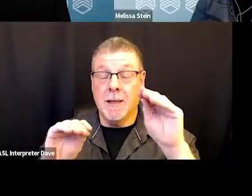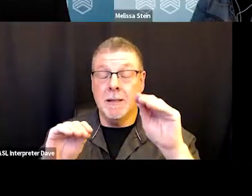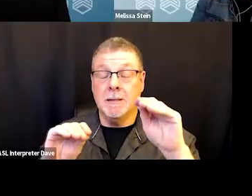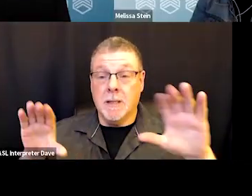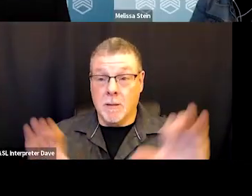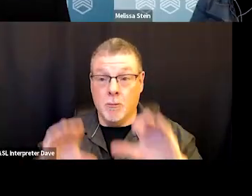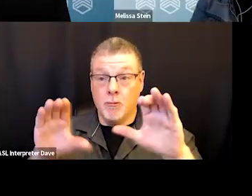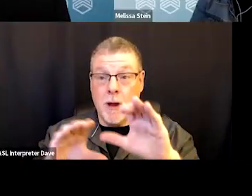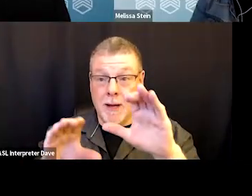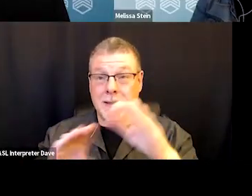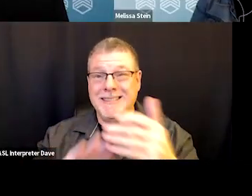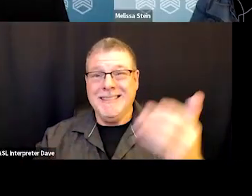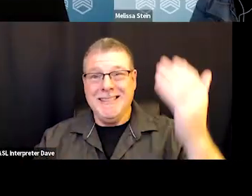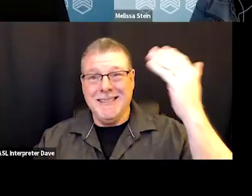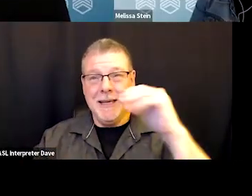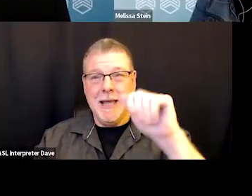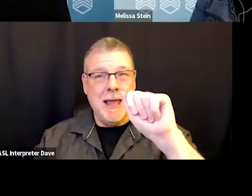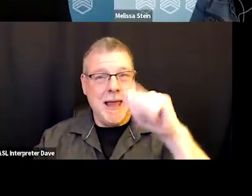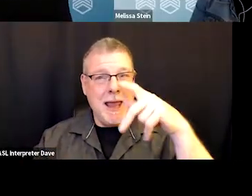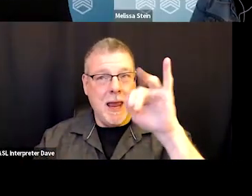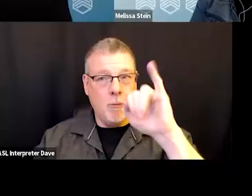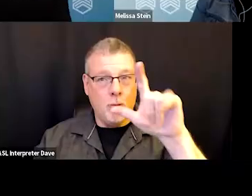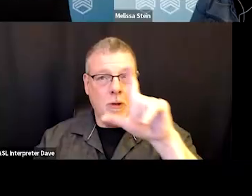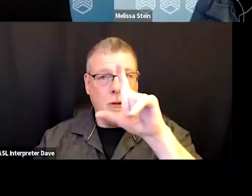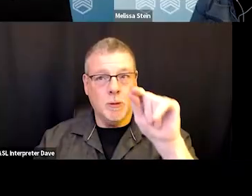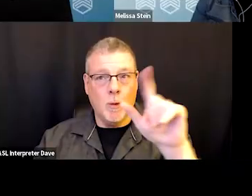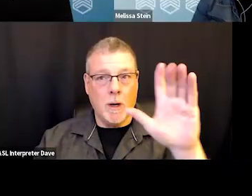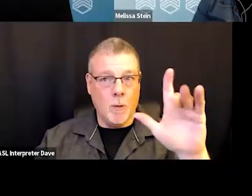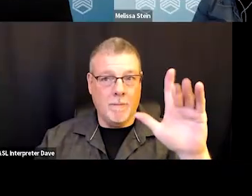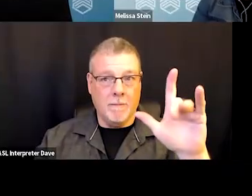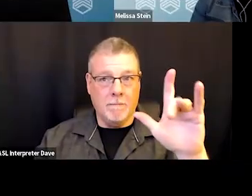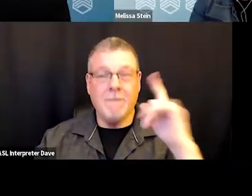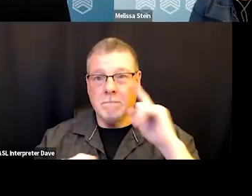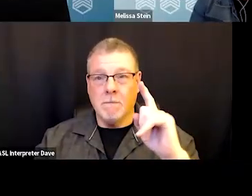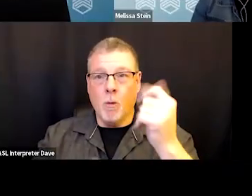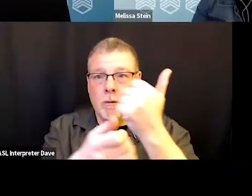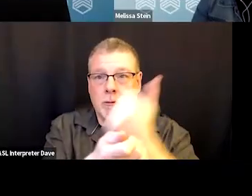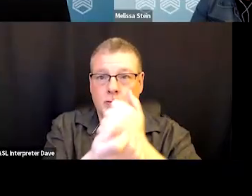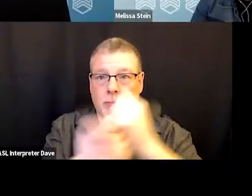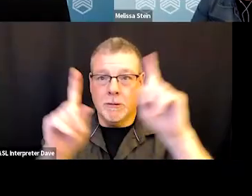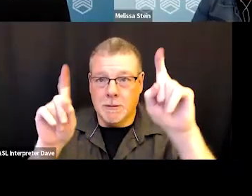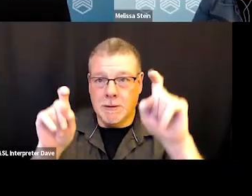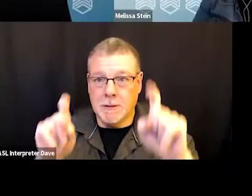so you have to go to the most recent best practice standard on drug testing. Again, April of 2025.